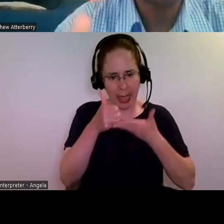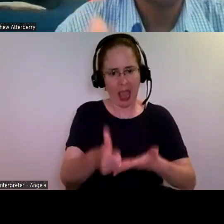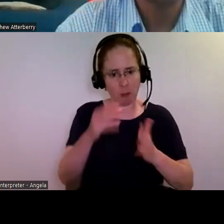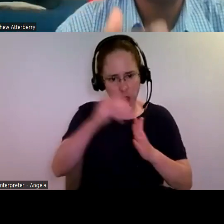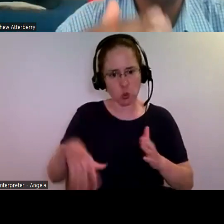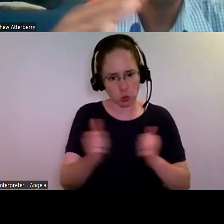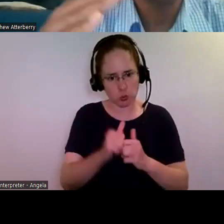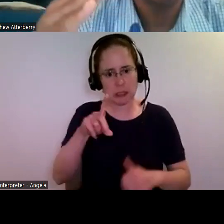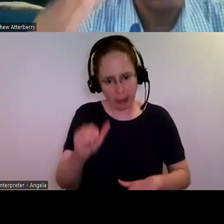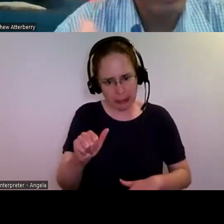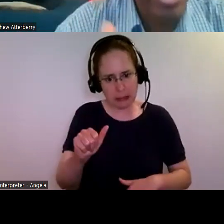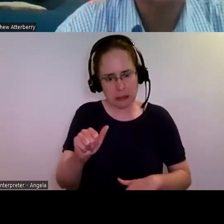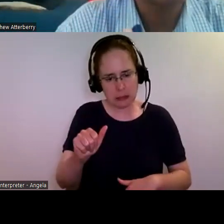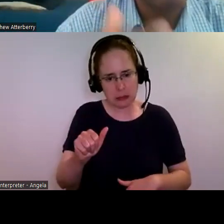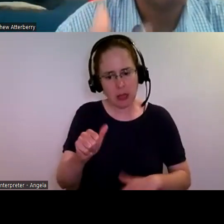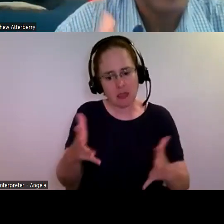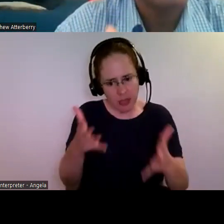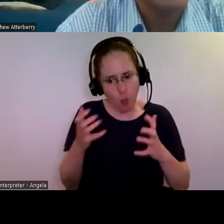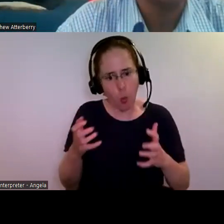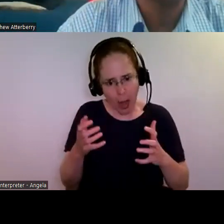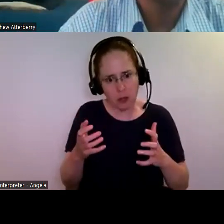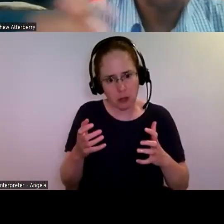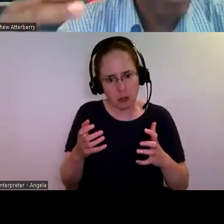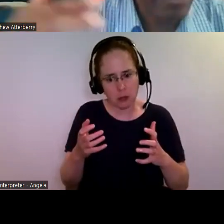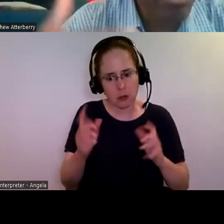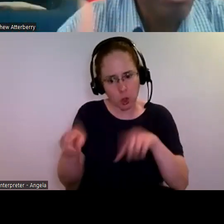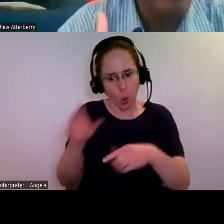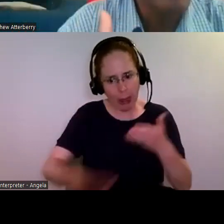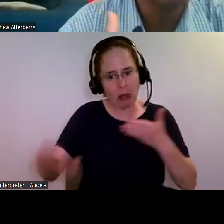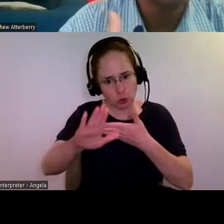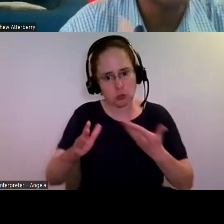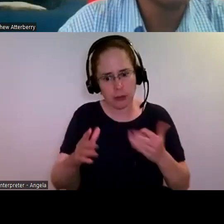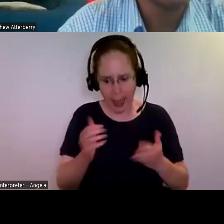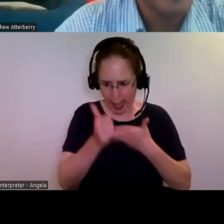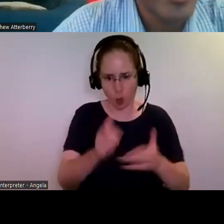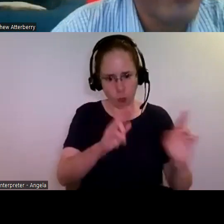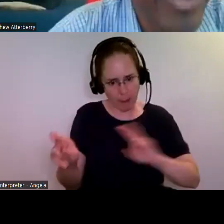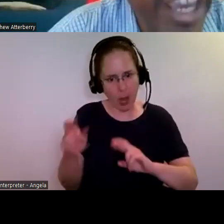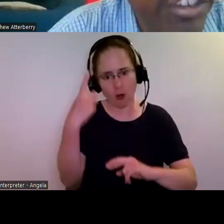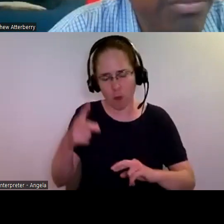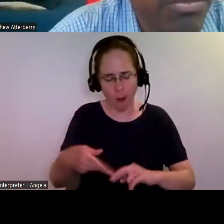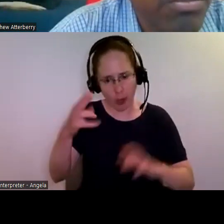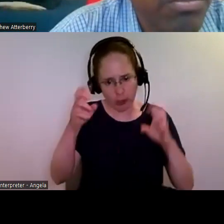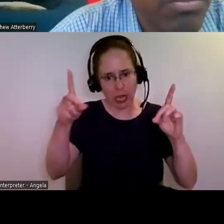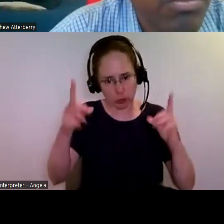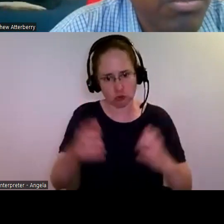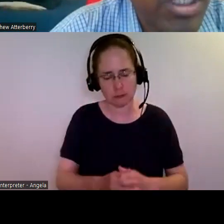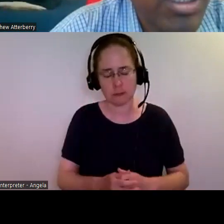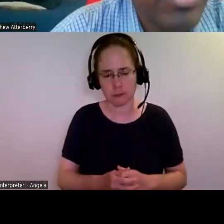disabilities who are desired to pursue higher ed, help them prepare for higher education.